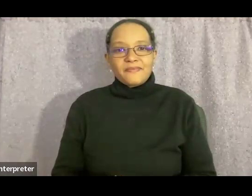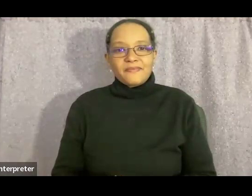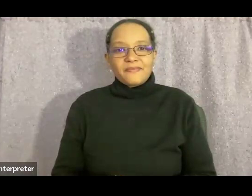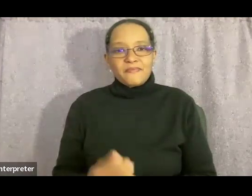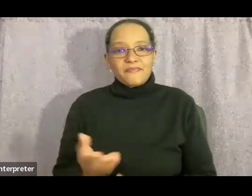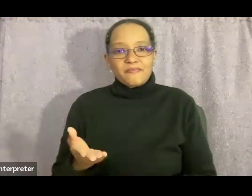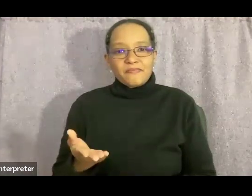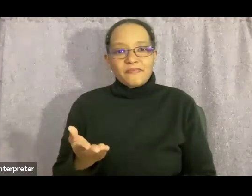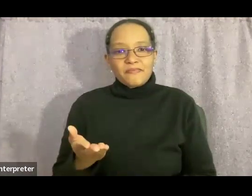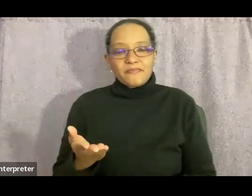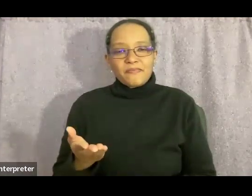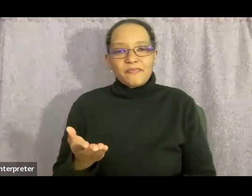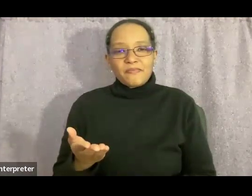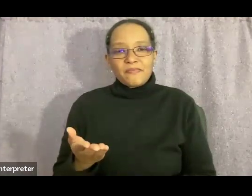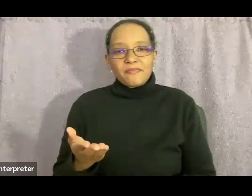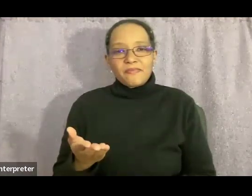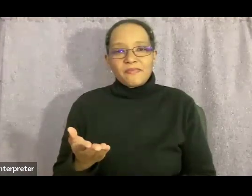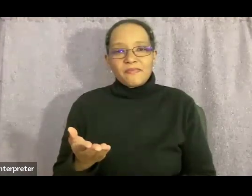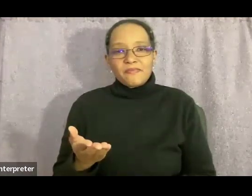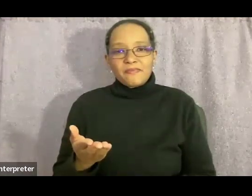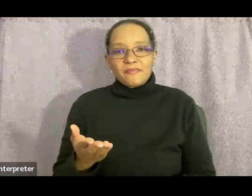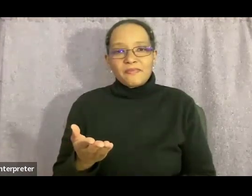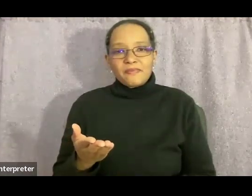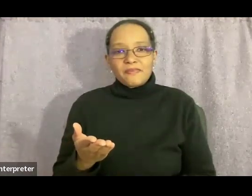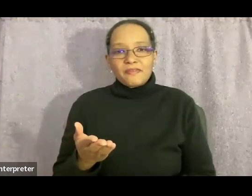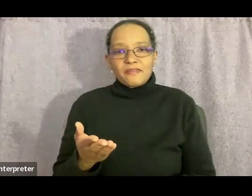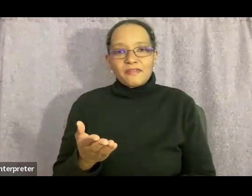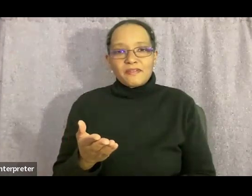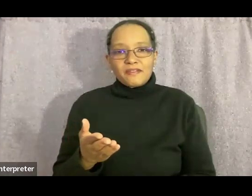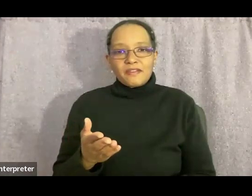We hold a sec, then we breathe in, reset.